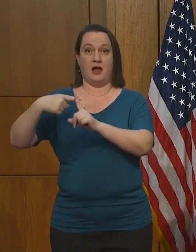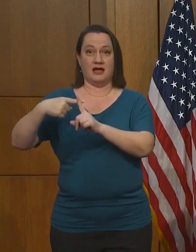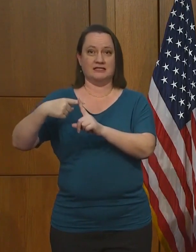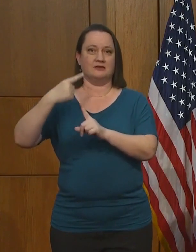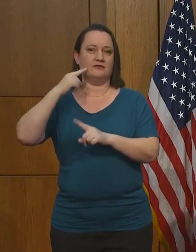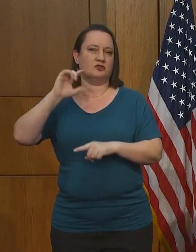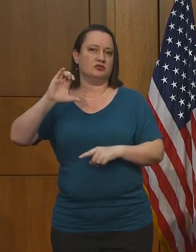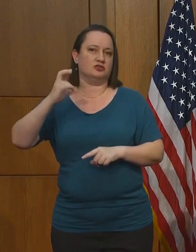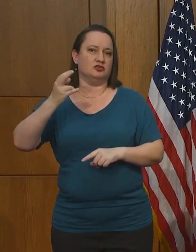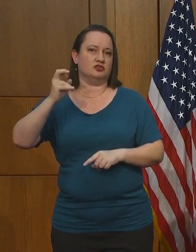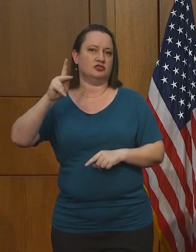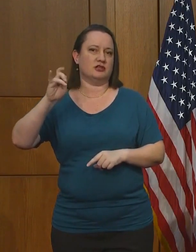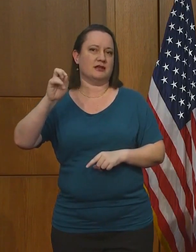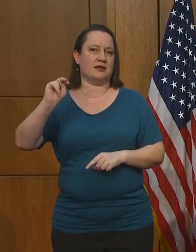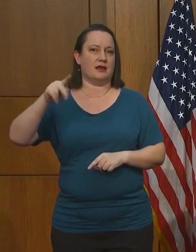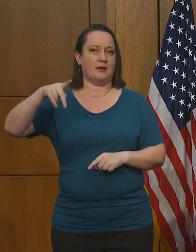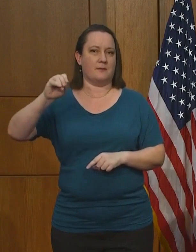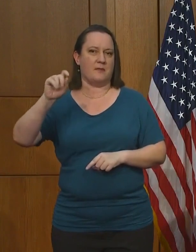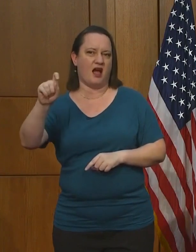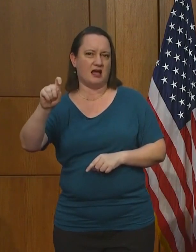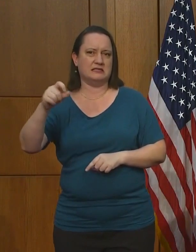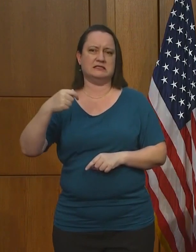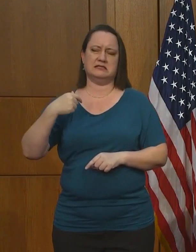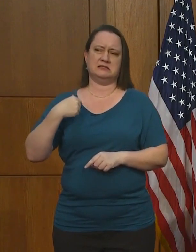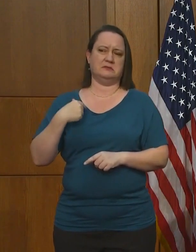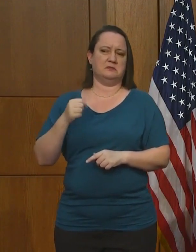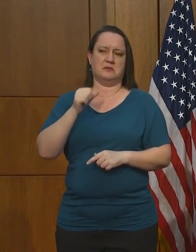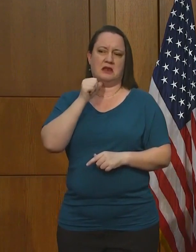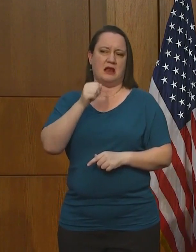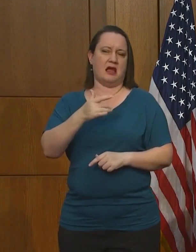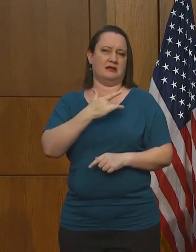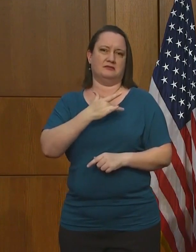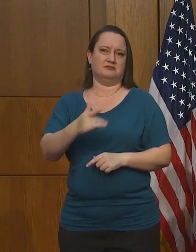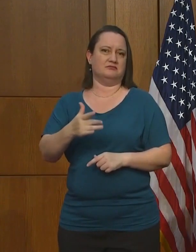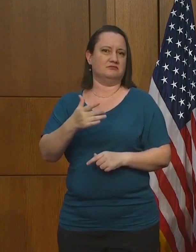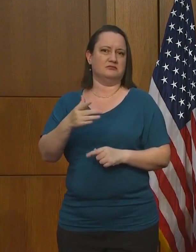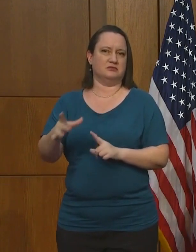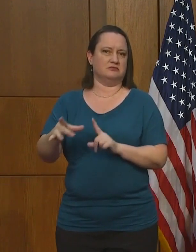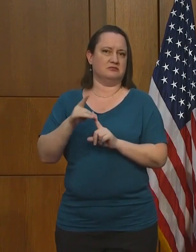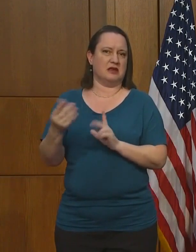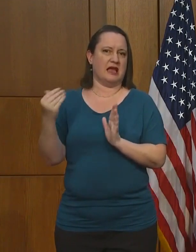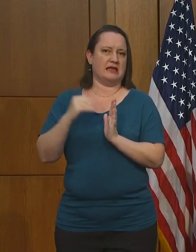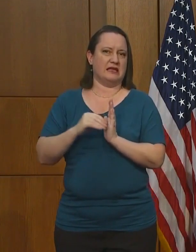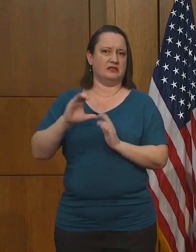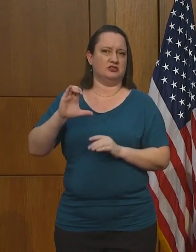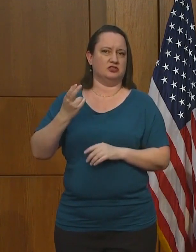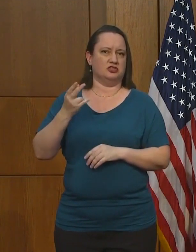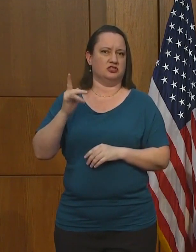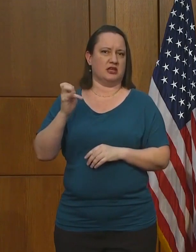FIND OUT THAT I'M I. G. G. POSITIVE FOR CHICKEN POX IT'S NOT LIKELY THAT I'M GOING TO